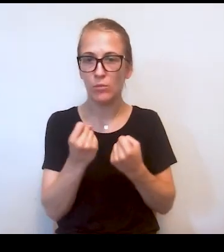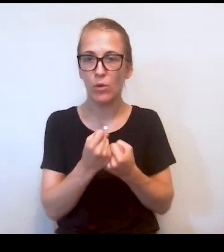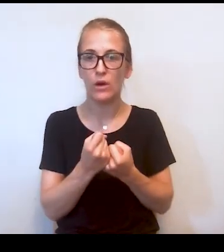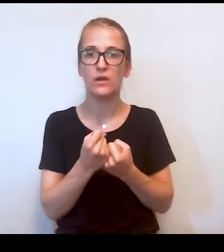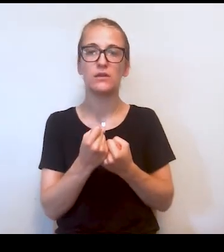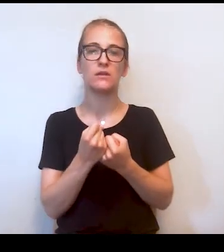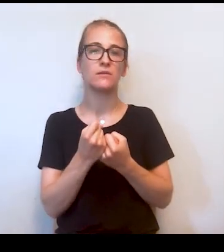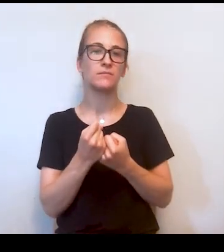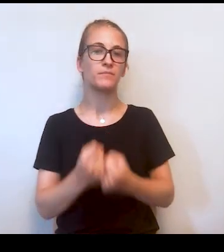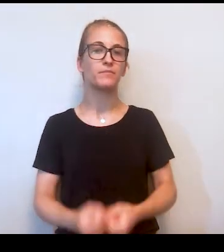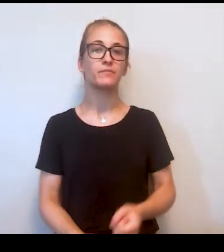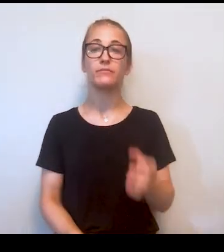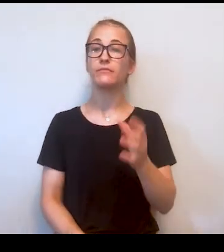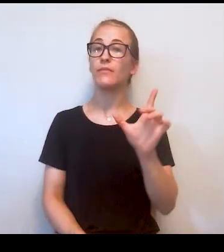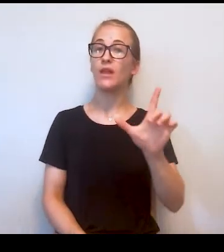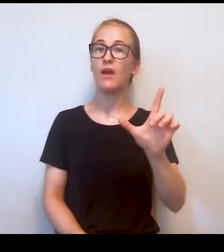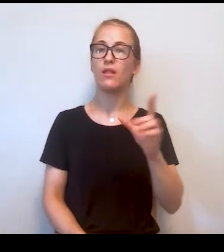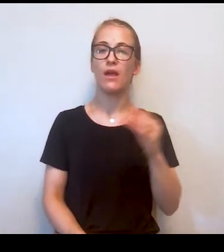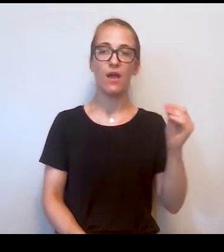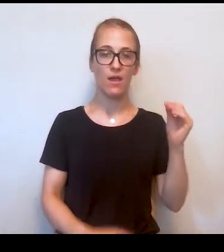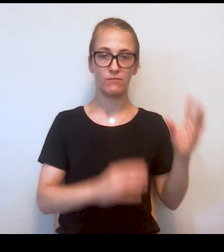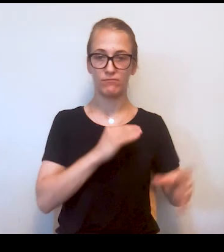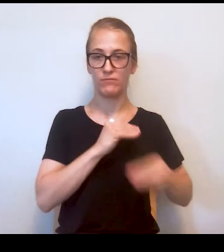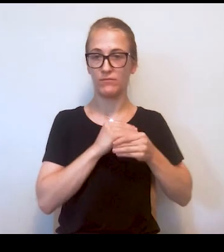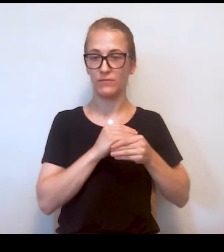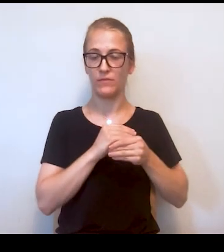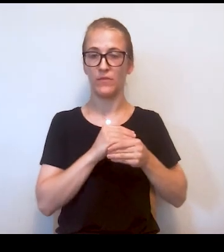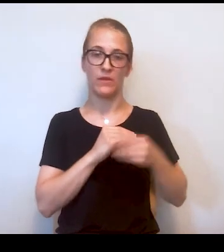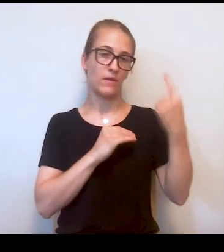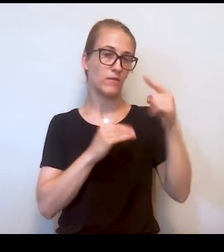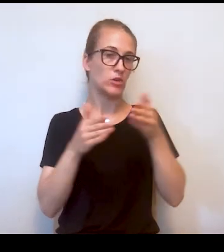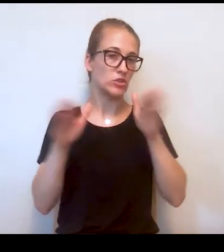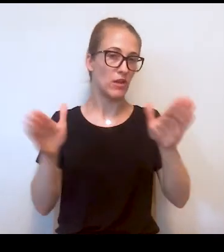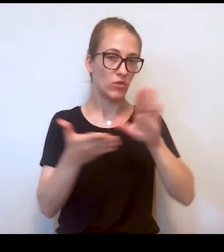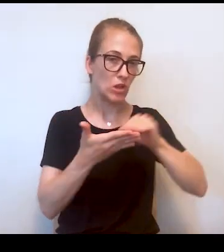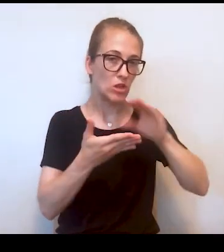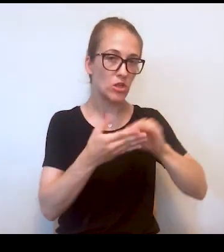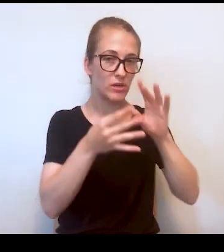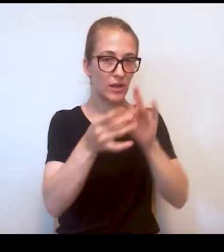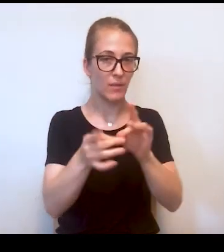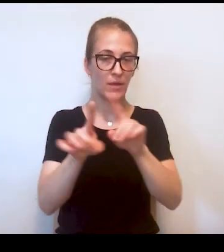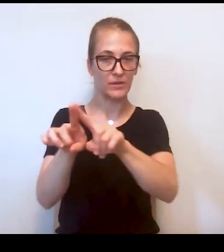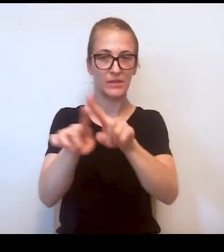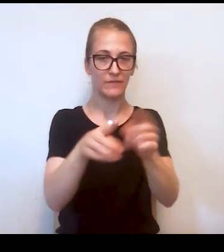we have a pretty extensive resource catalog that is also linked on our site.